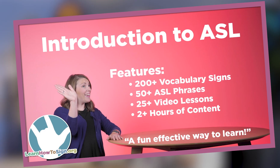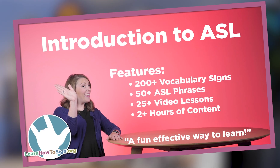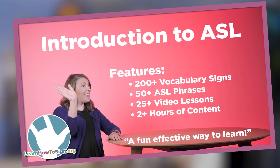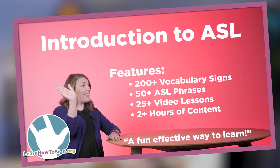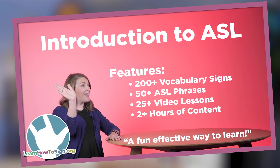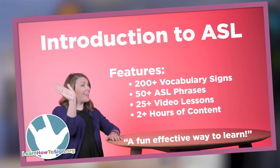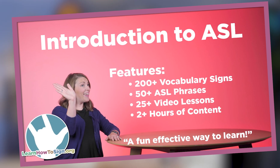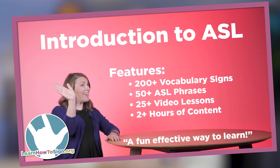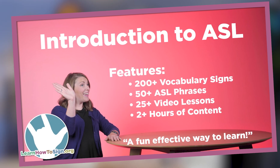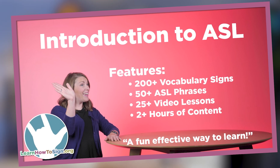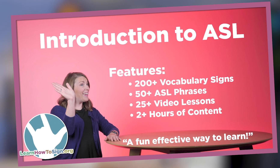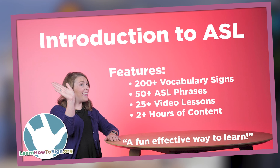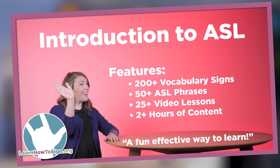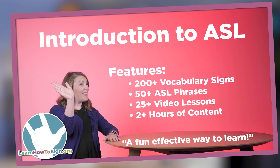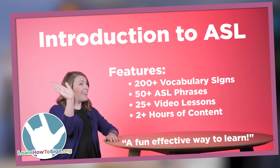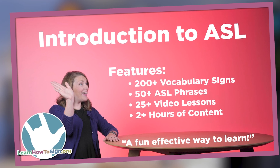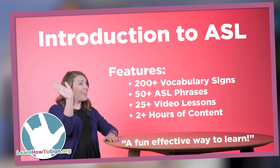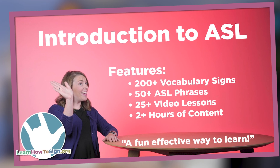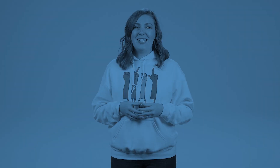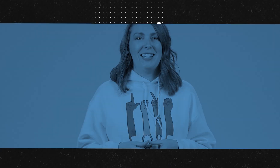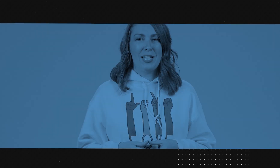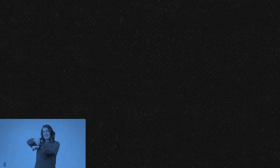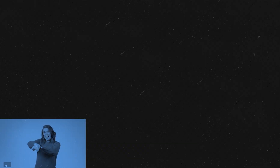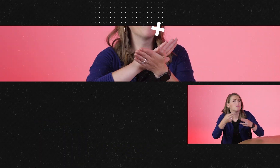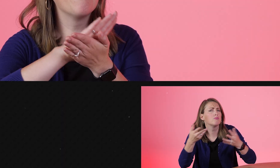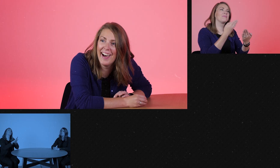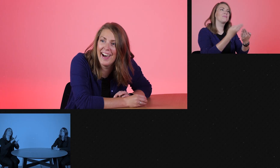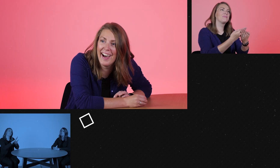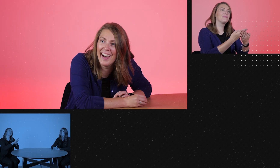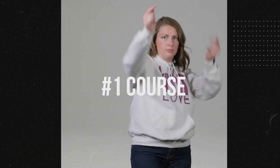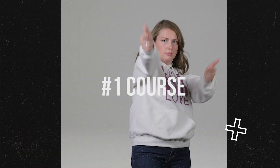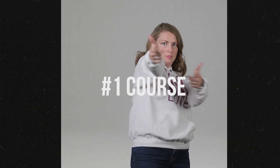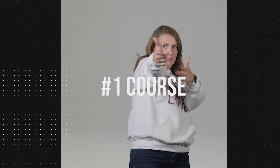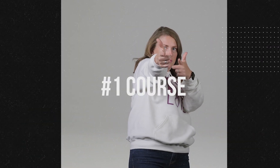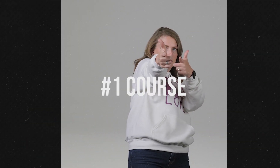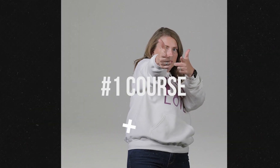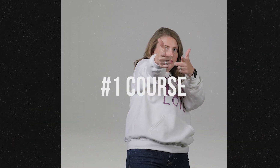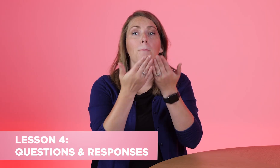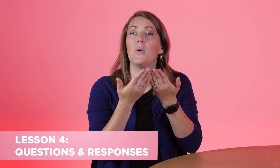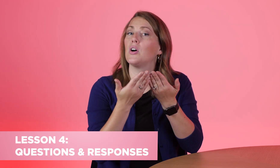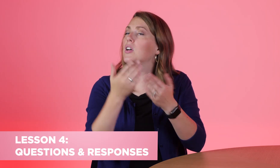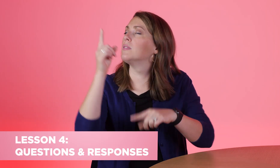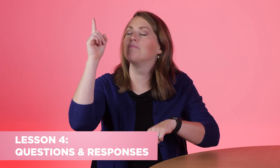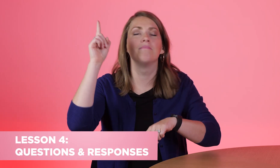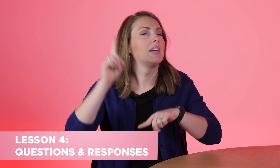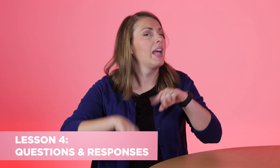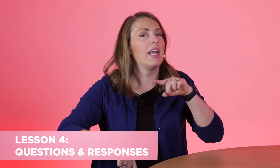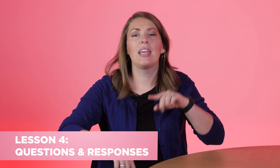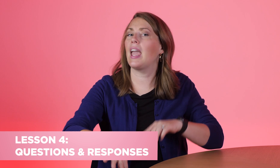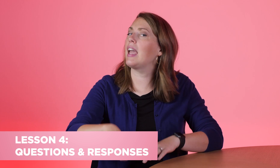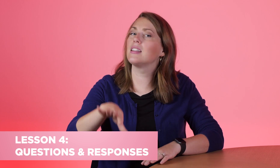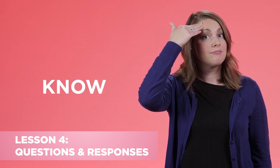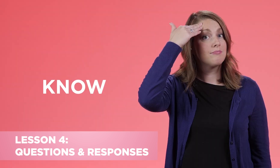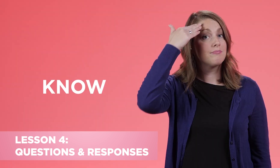called introduction to asl in fact in this video we're going to give you one of the lessons